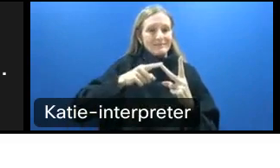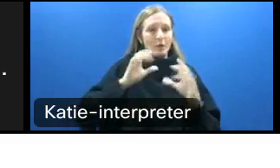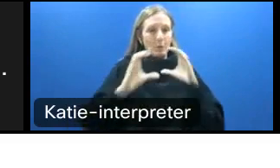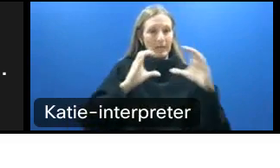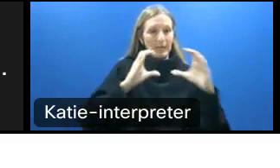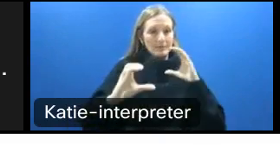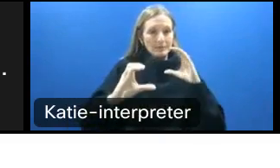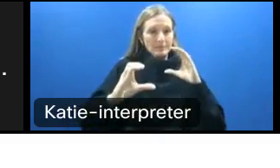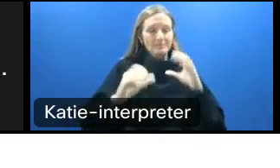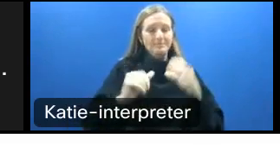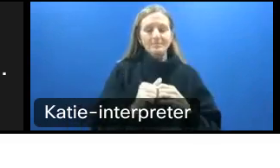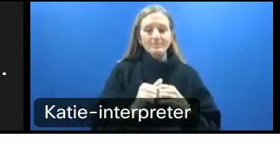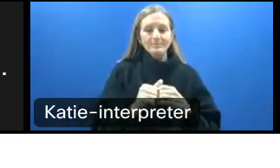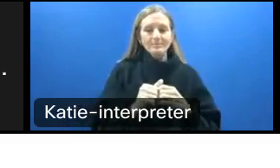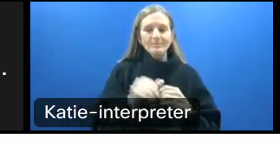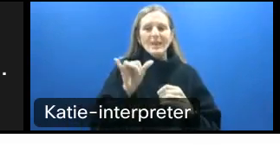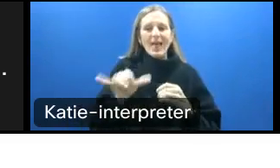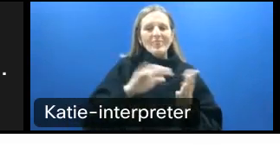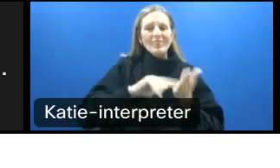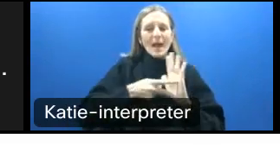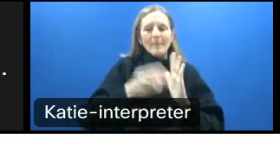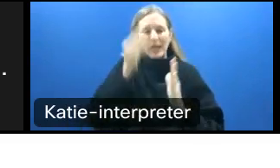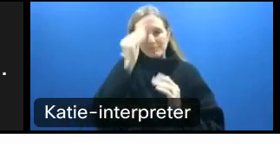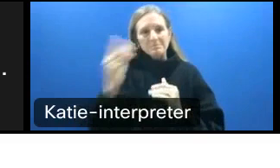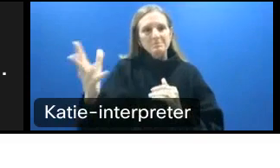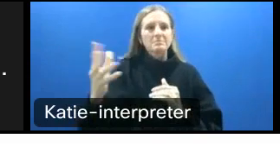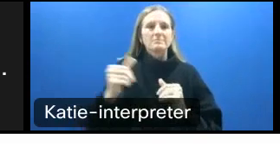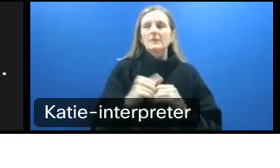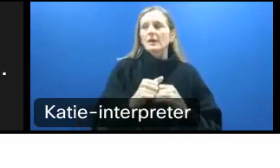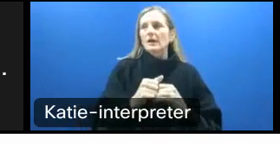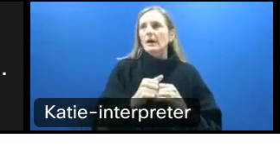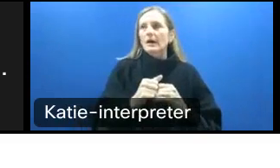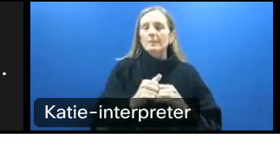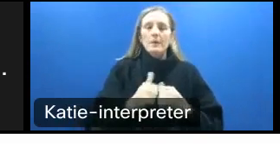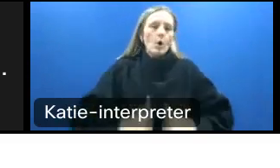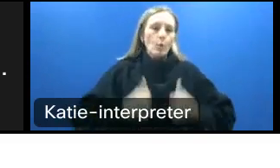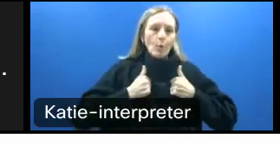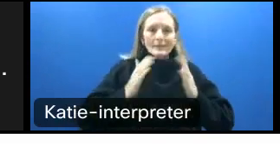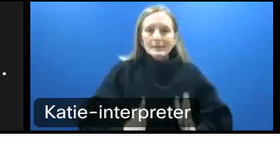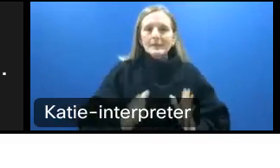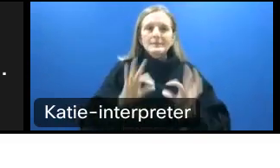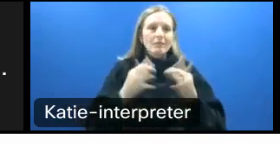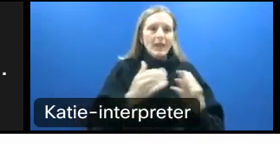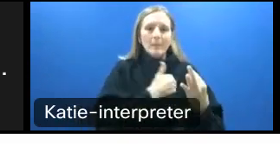Letting residents and their families know about team meetings as well as potential appointments.